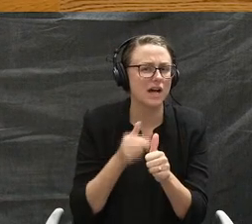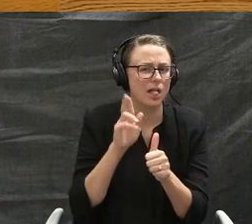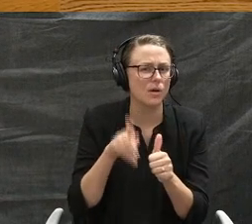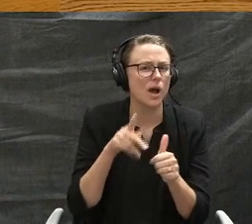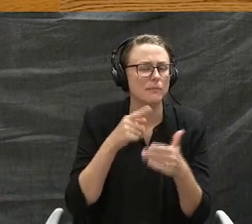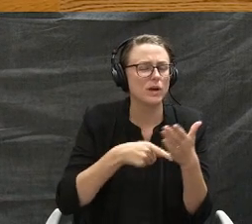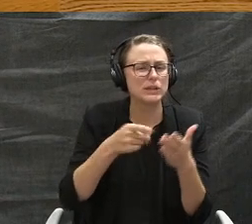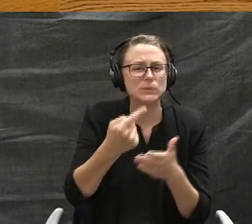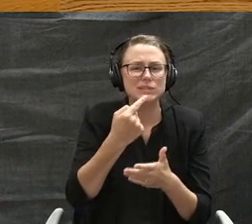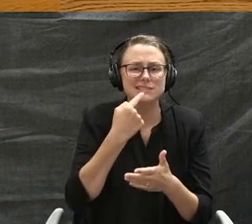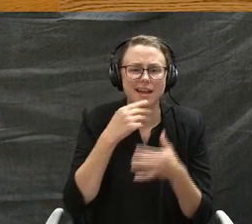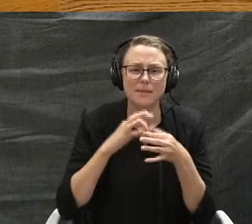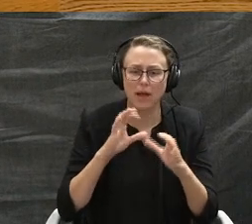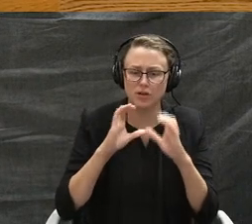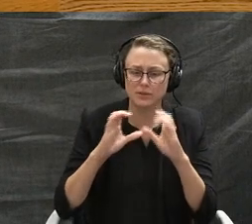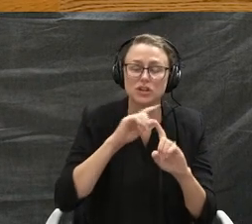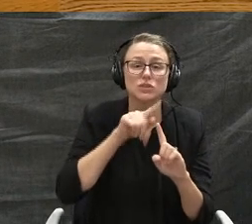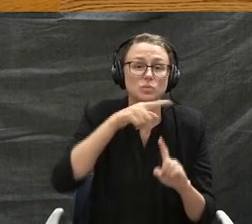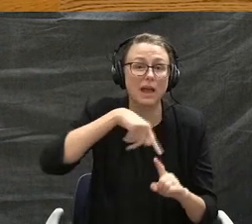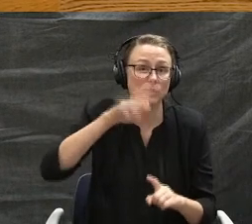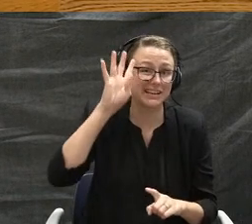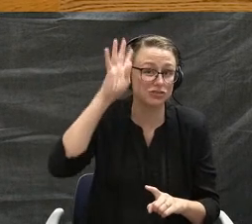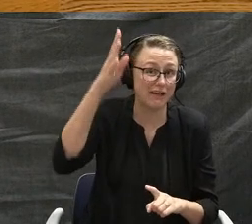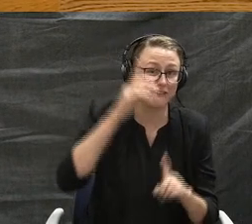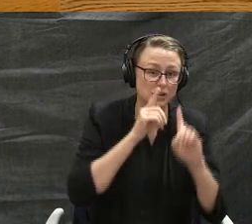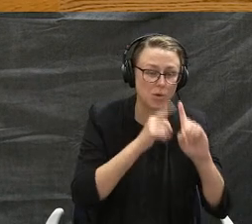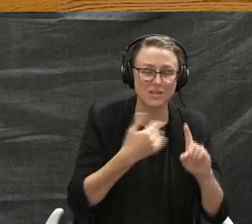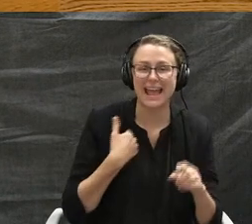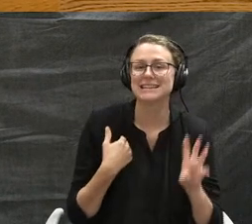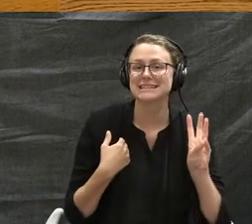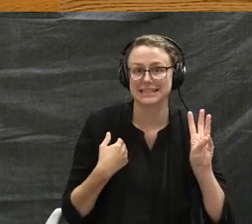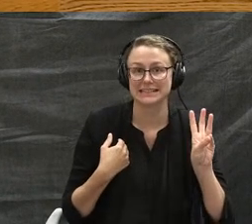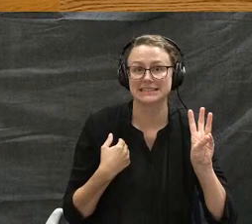the goals. There were six goals that we had, but just due to the